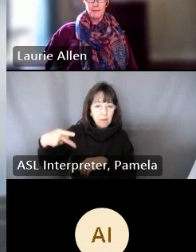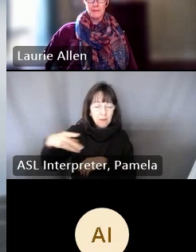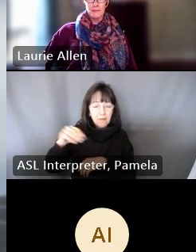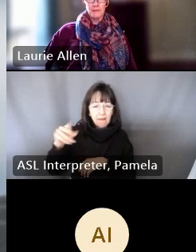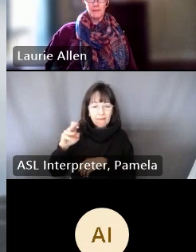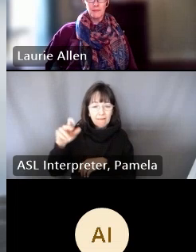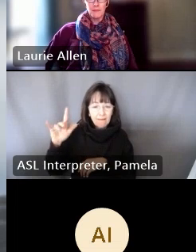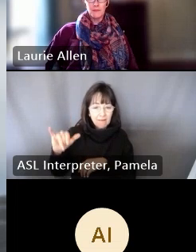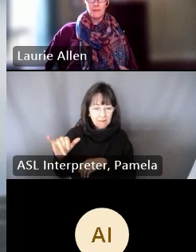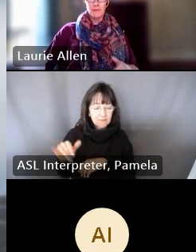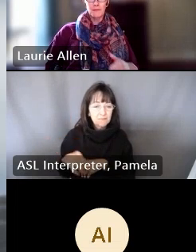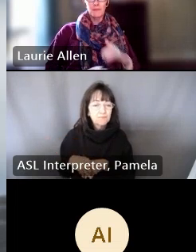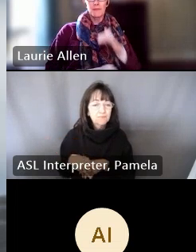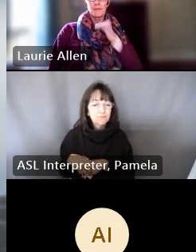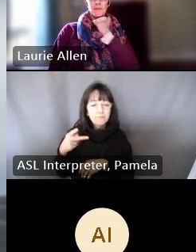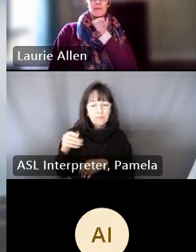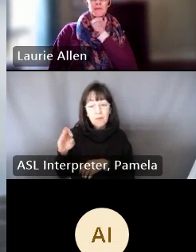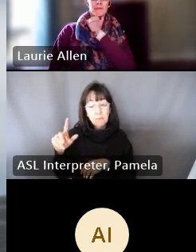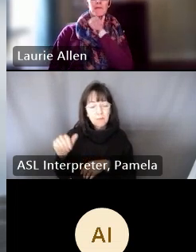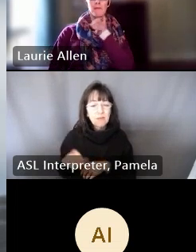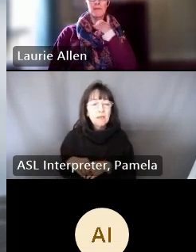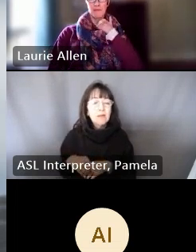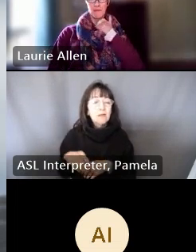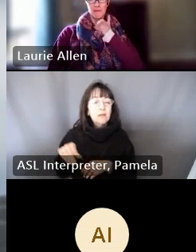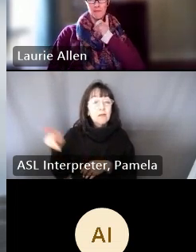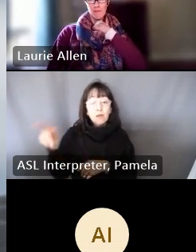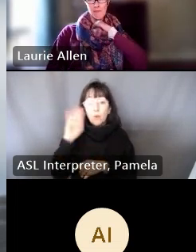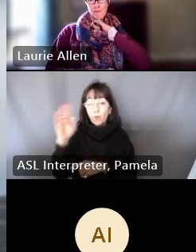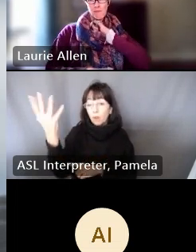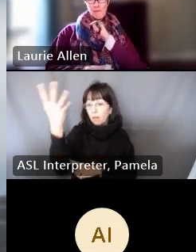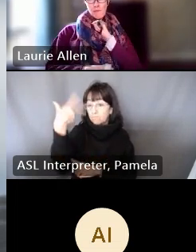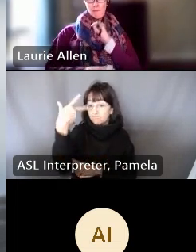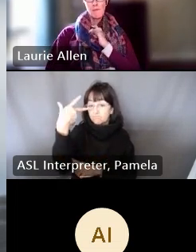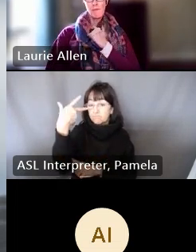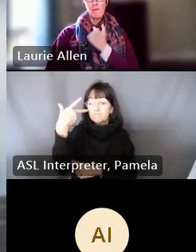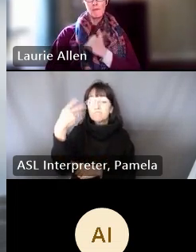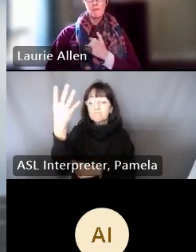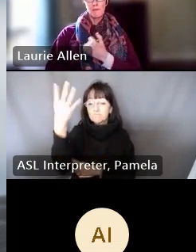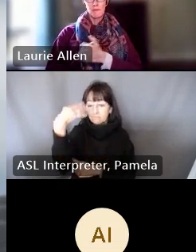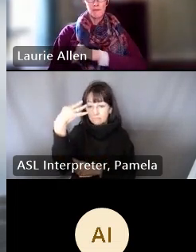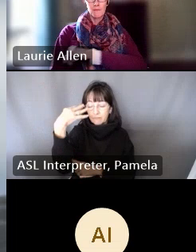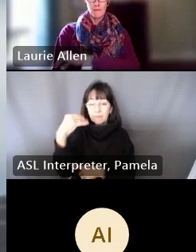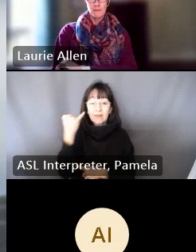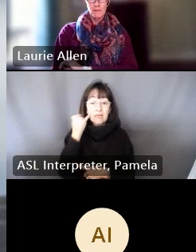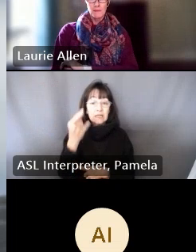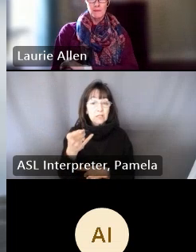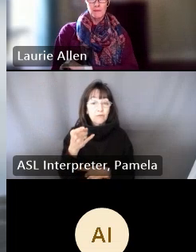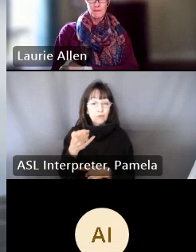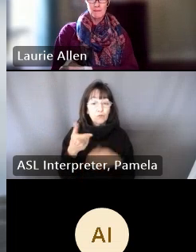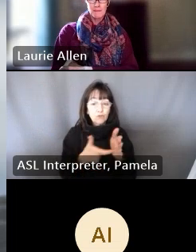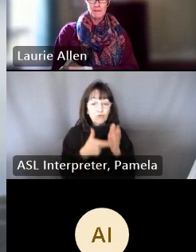Their video feed will be spotlighted when their cameras are turned on. If you require closed captioning, you can enable this feature from your toolbar.